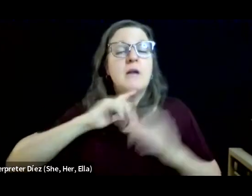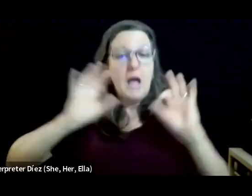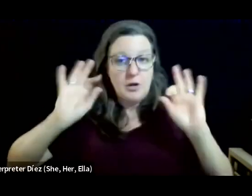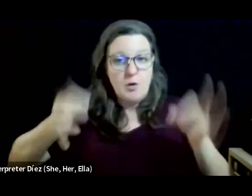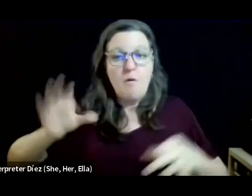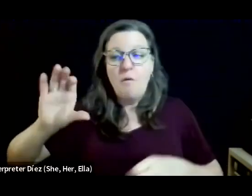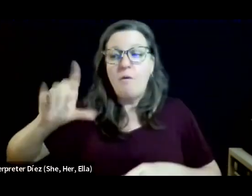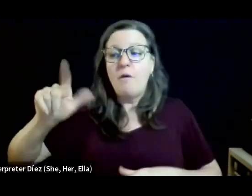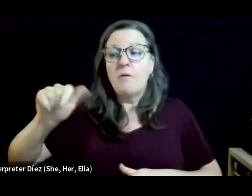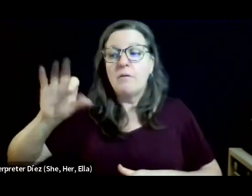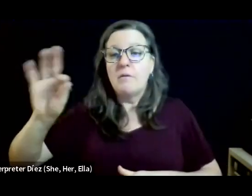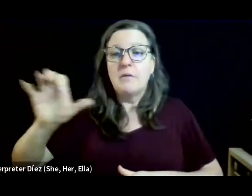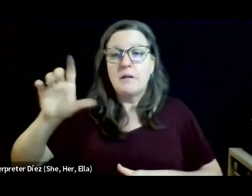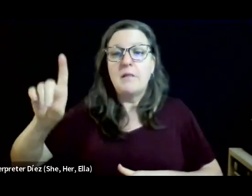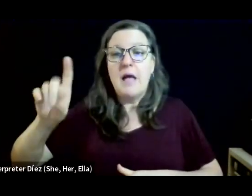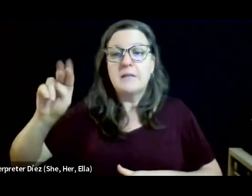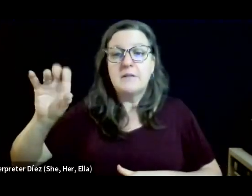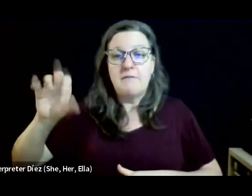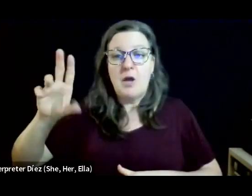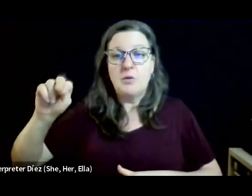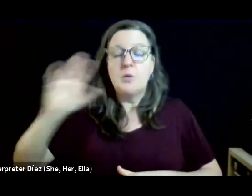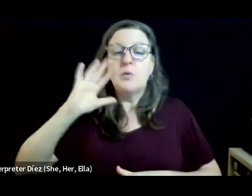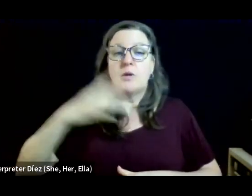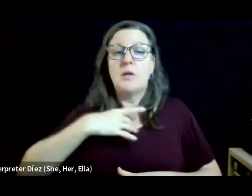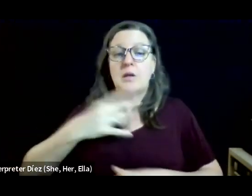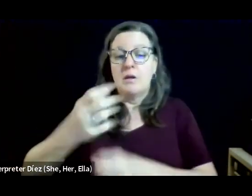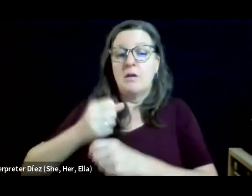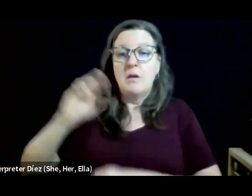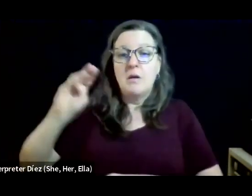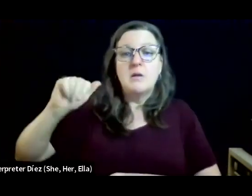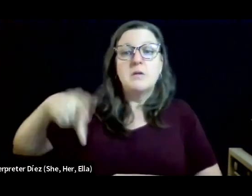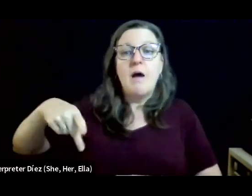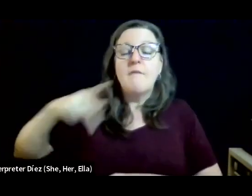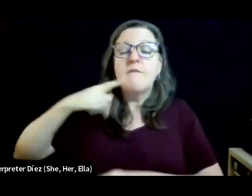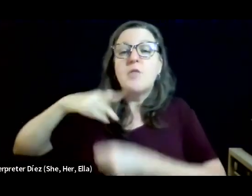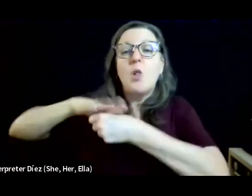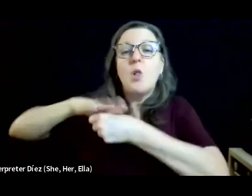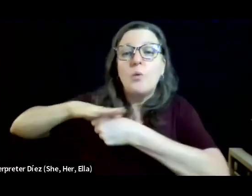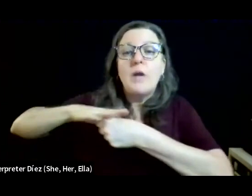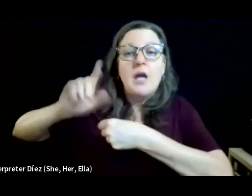And so I would like to get a map of the locations and where the new cameras are.